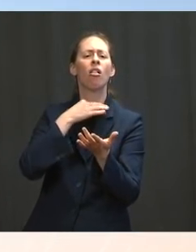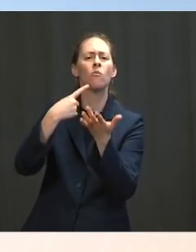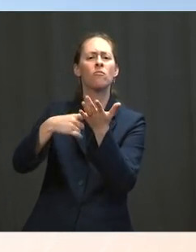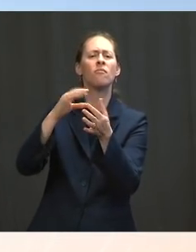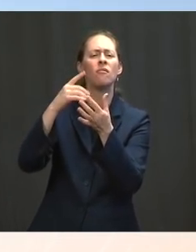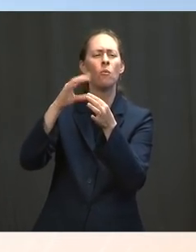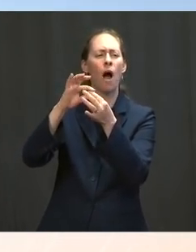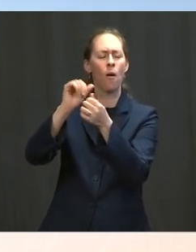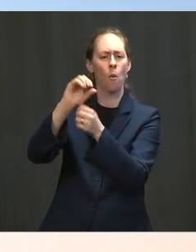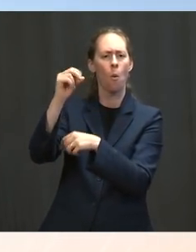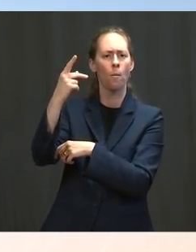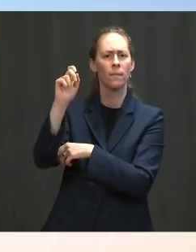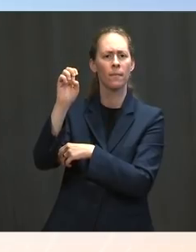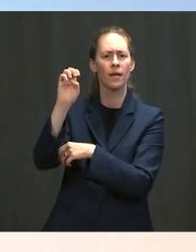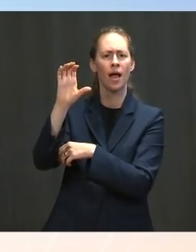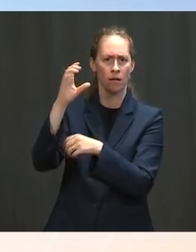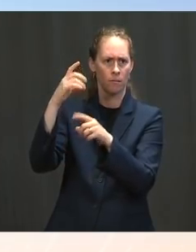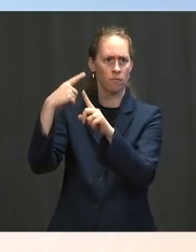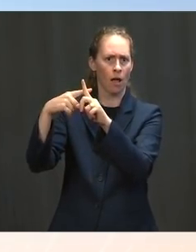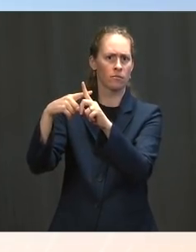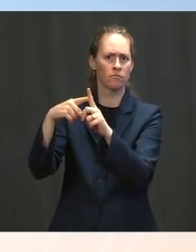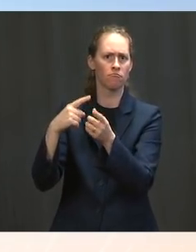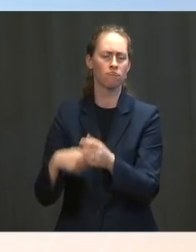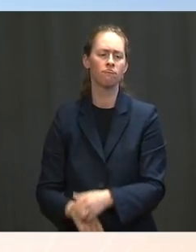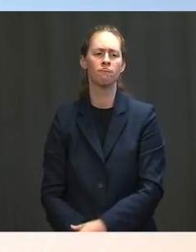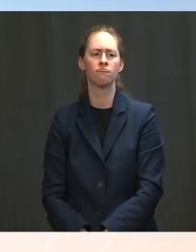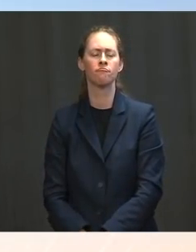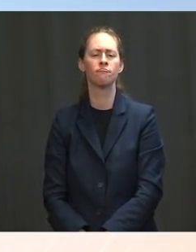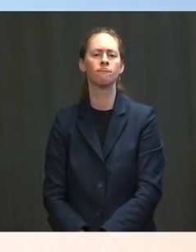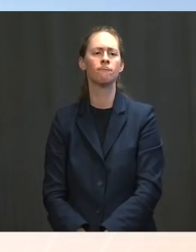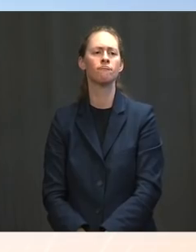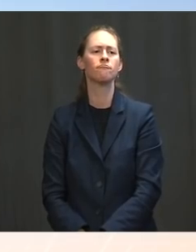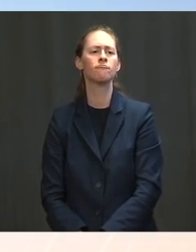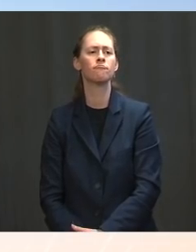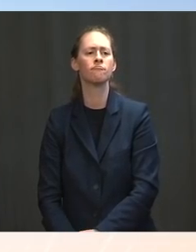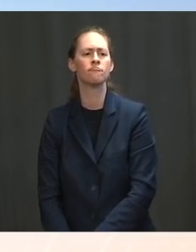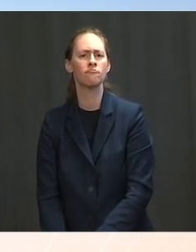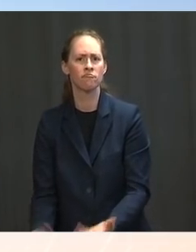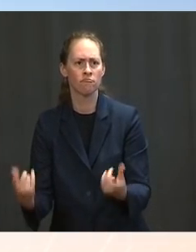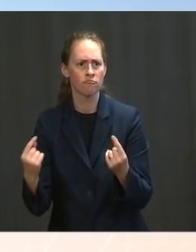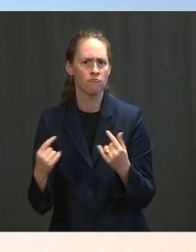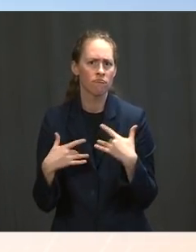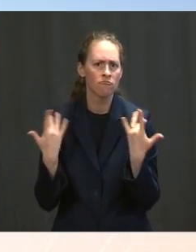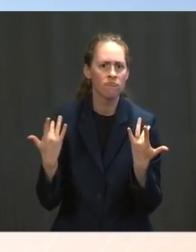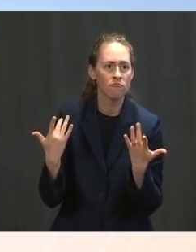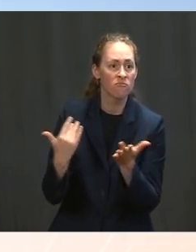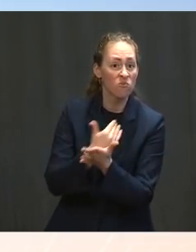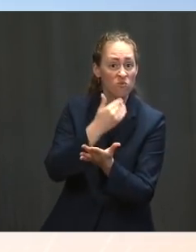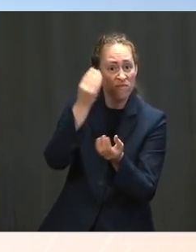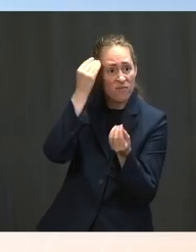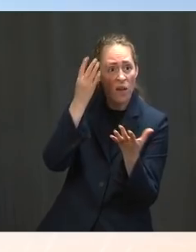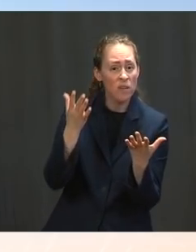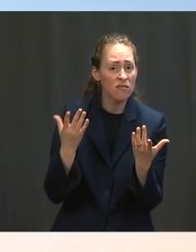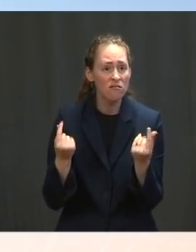have been engaging with the Saudi and UAE governments on this issue? Ms. Psaki: I don't have more details about the individuals. I can see if there's more specifics